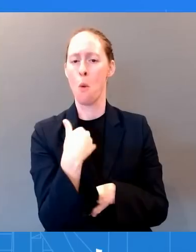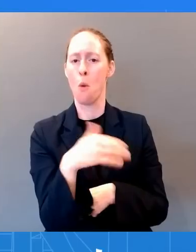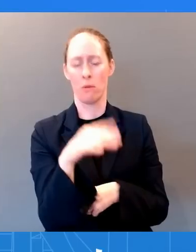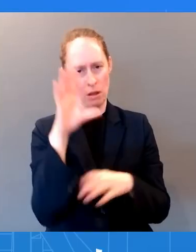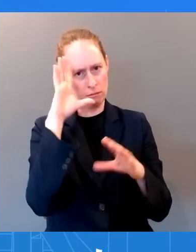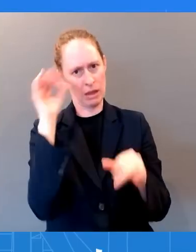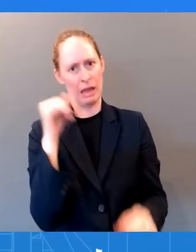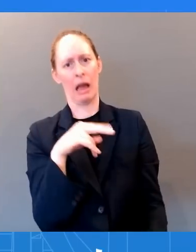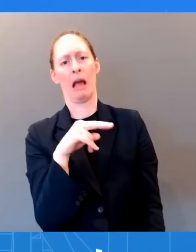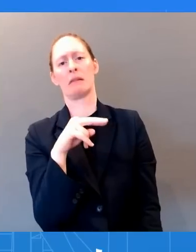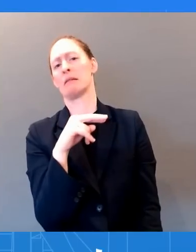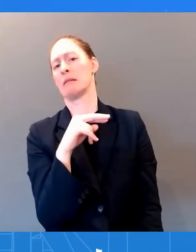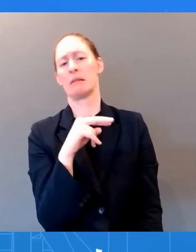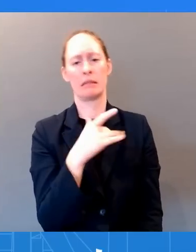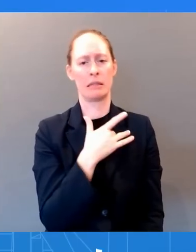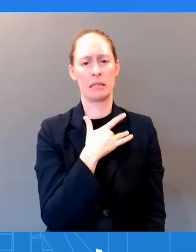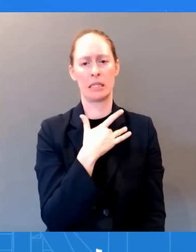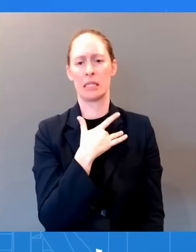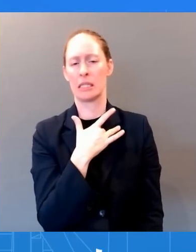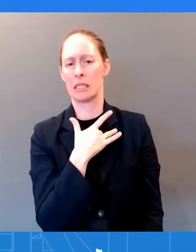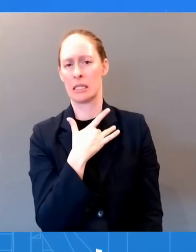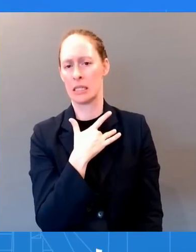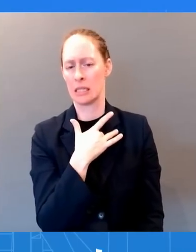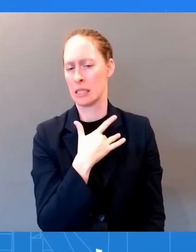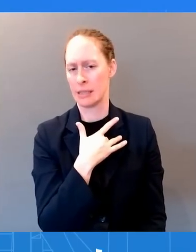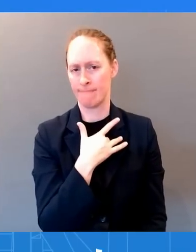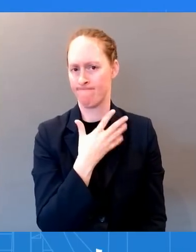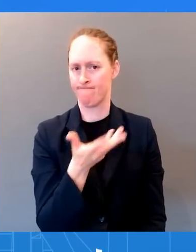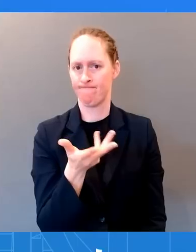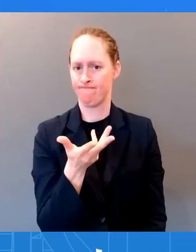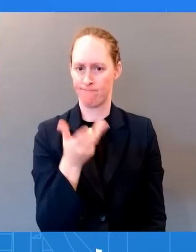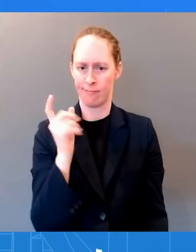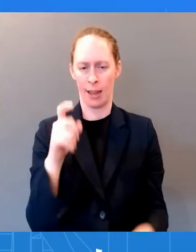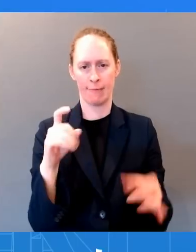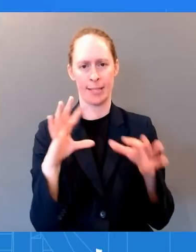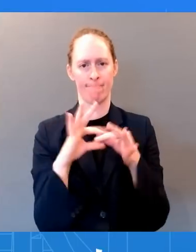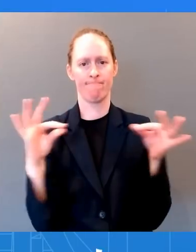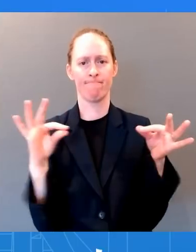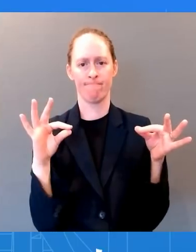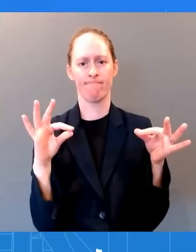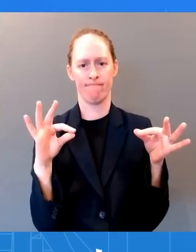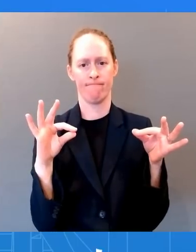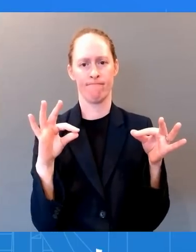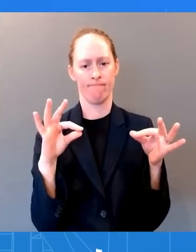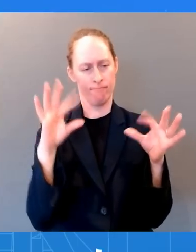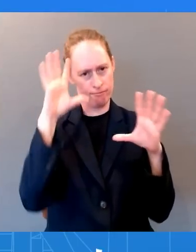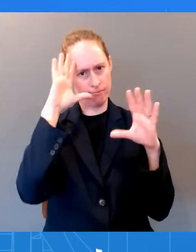President Biden was making his comments last week. Look, this is a President that believes when you are President of the United States,